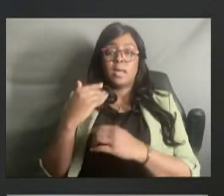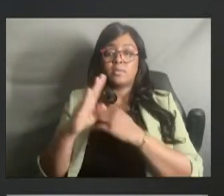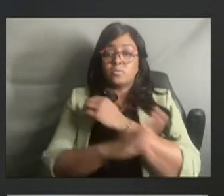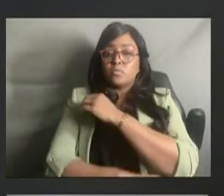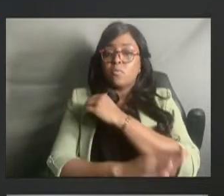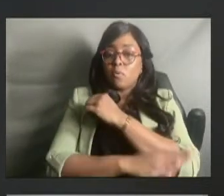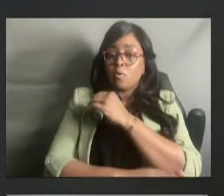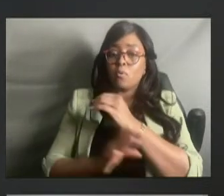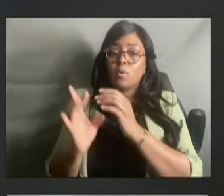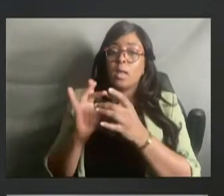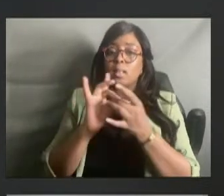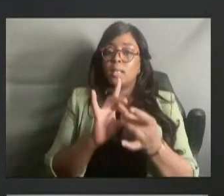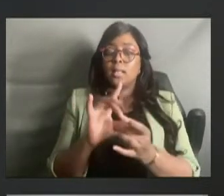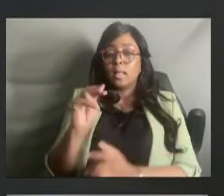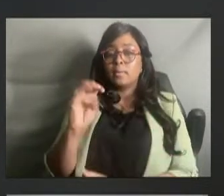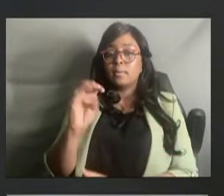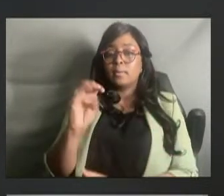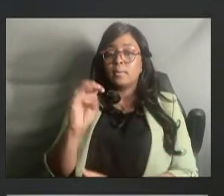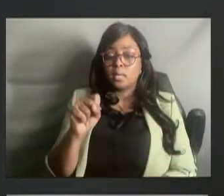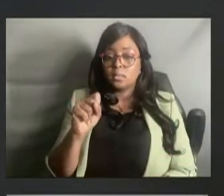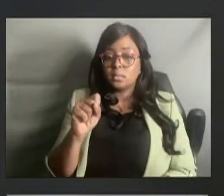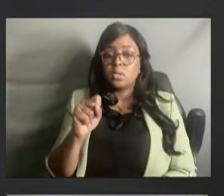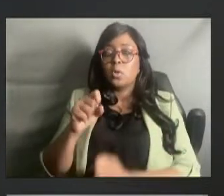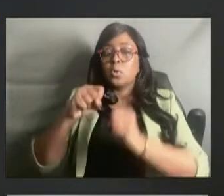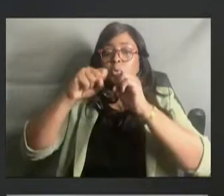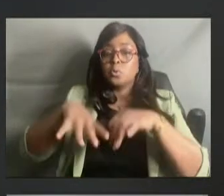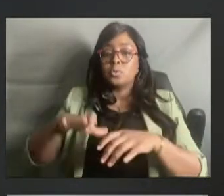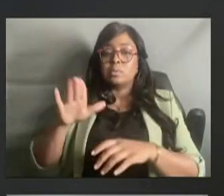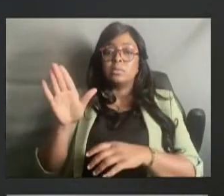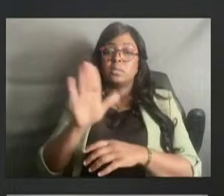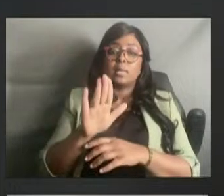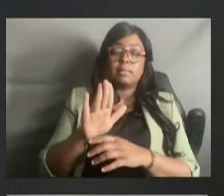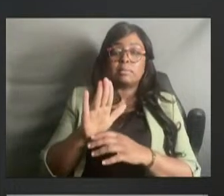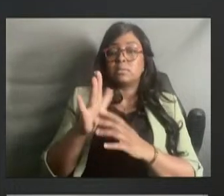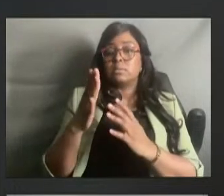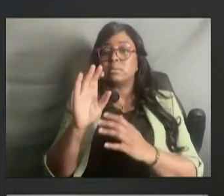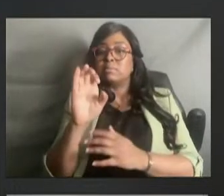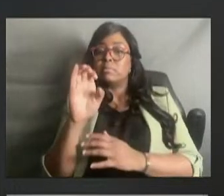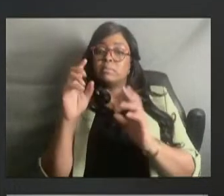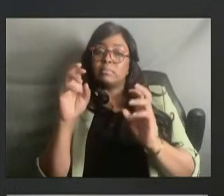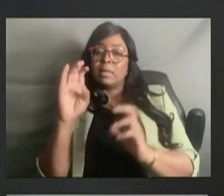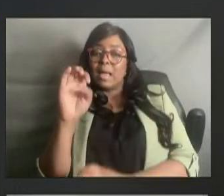the Bethesda magazine article